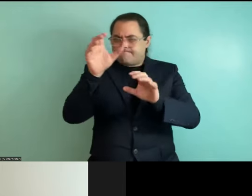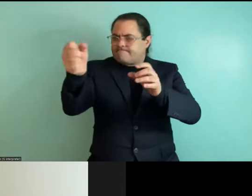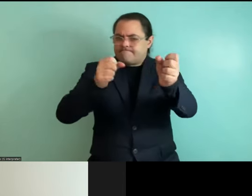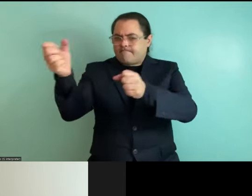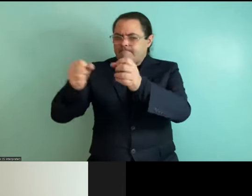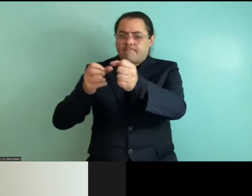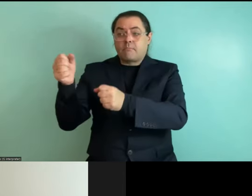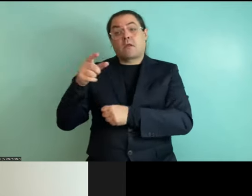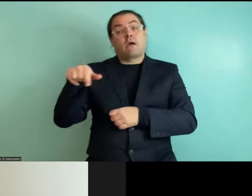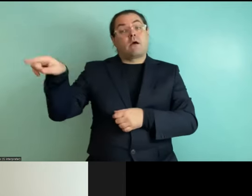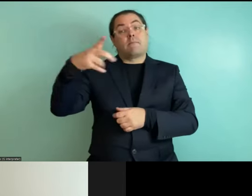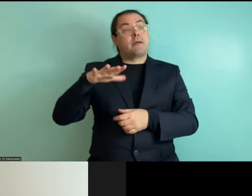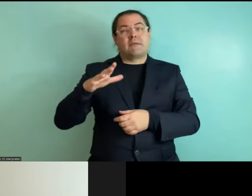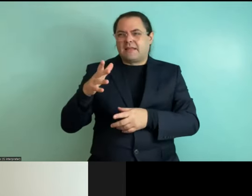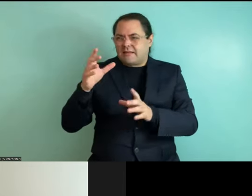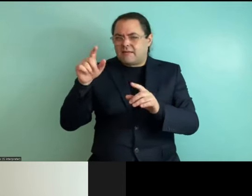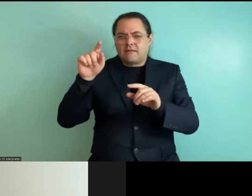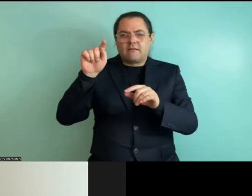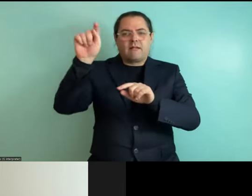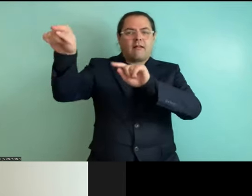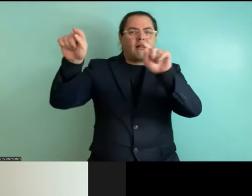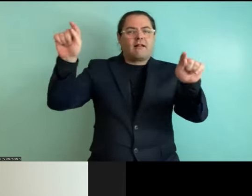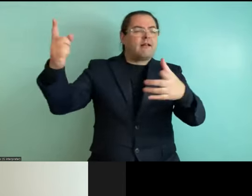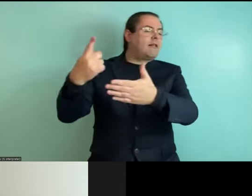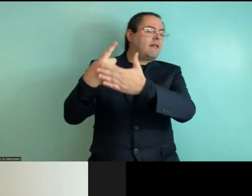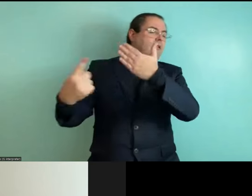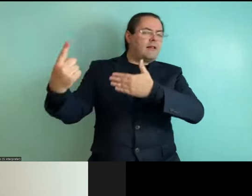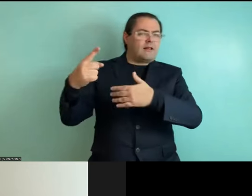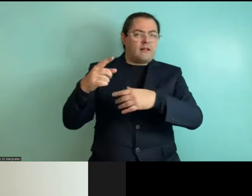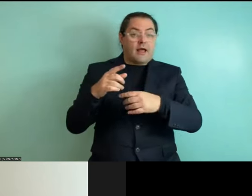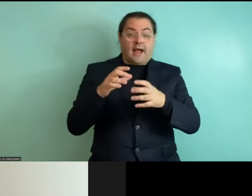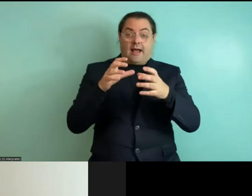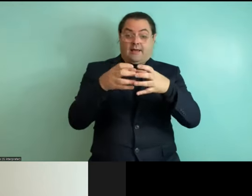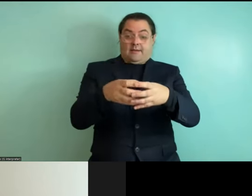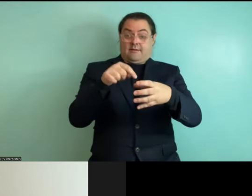11:18:46 might not be easy to find. But when we partner with disability organizations were